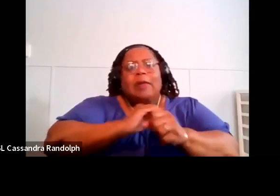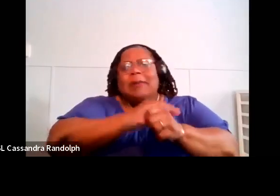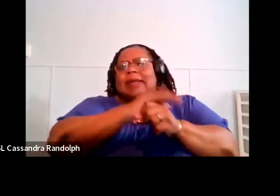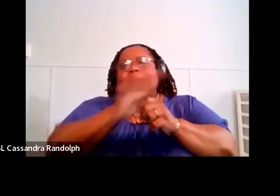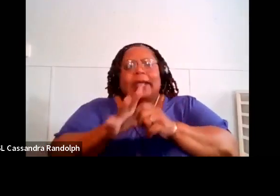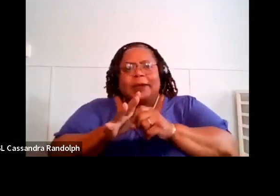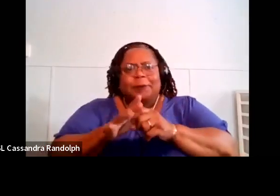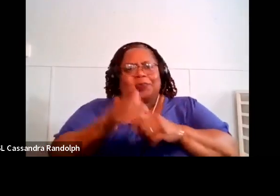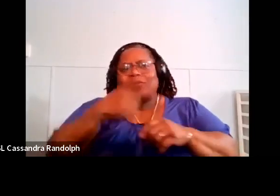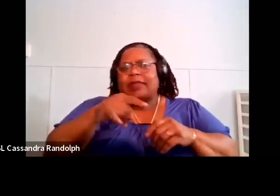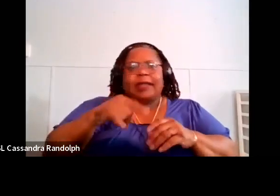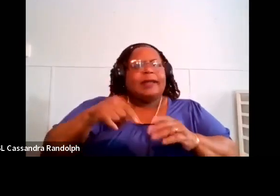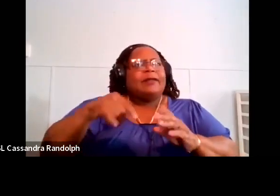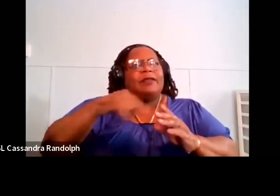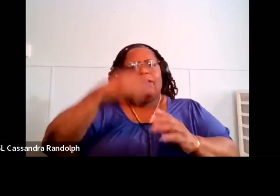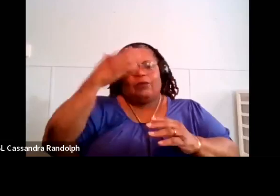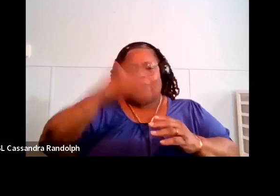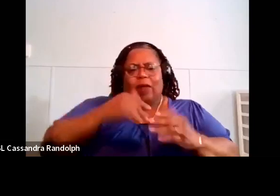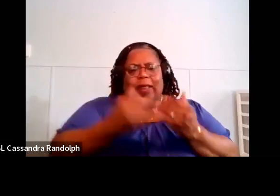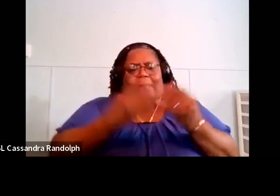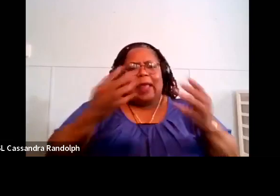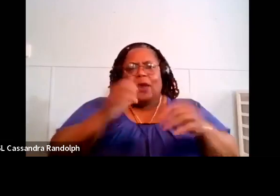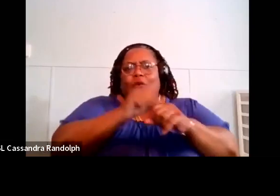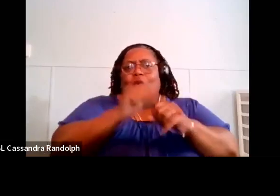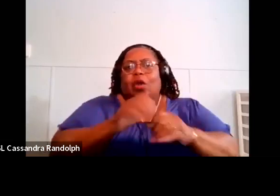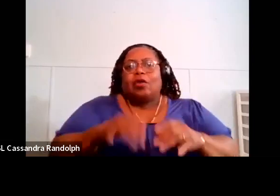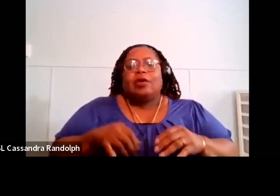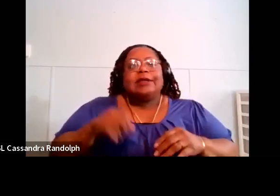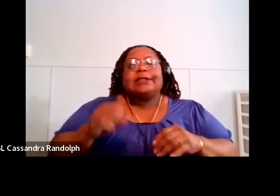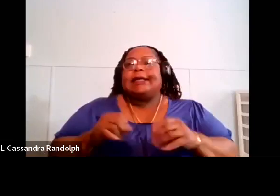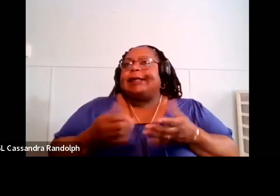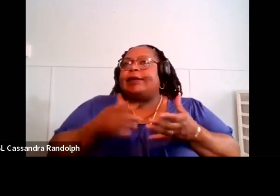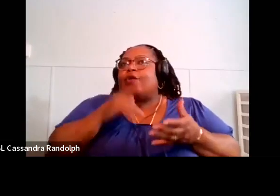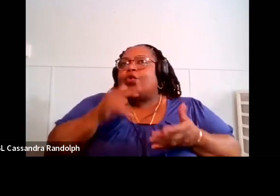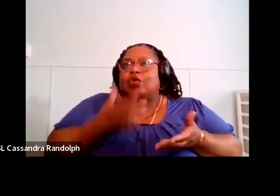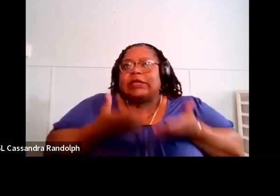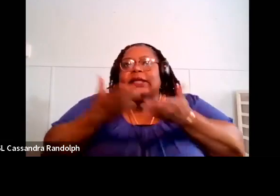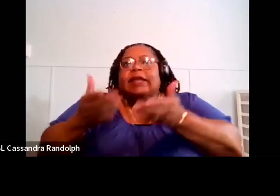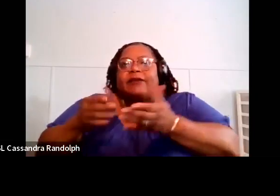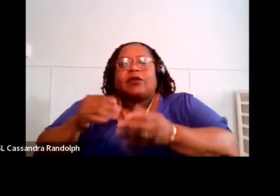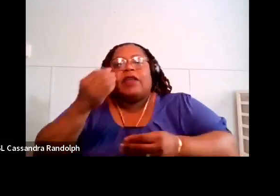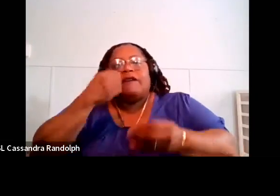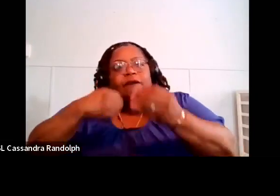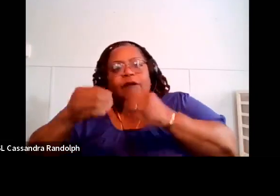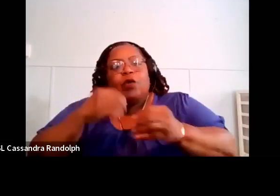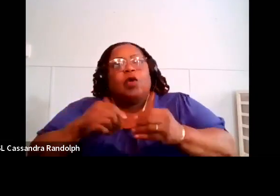we are not being discriminated against but we also can look at the fact that so many women have worked throughout the